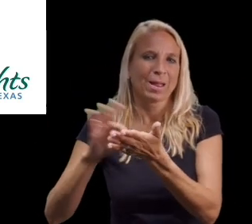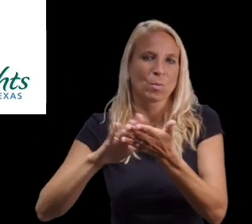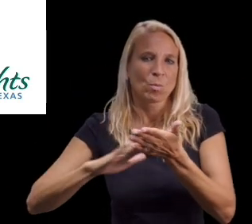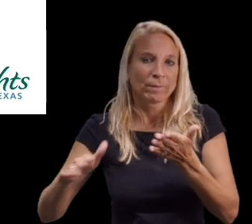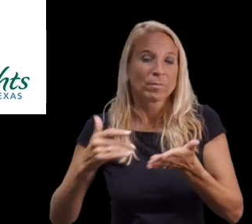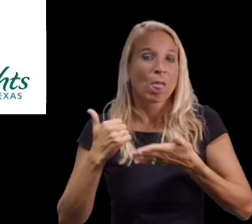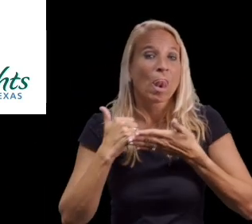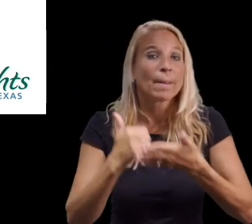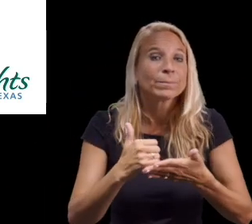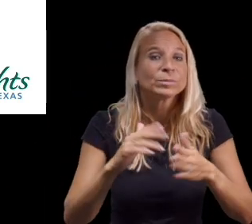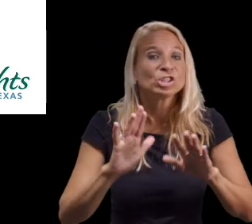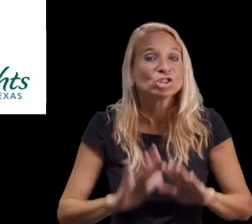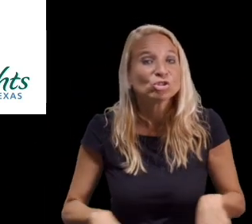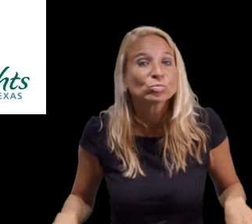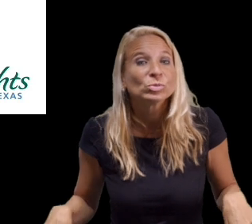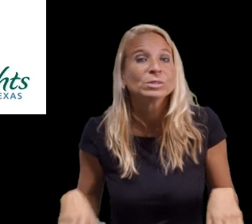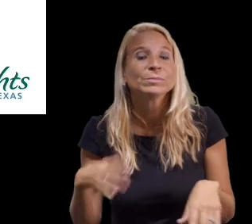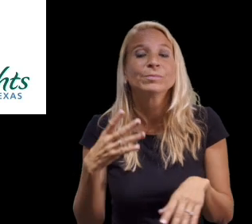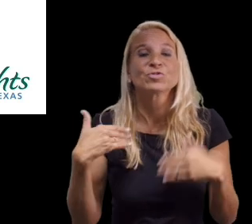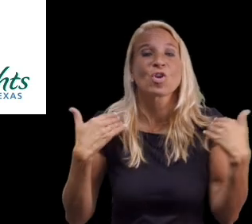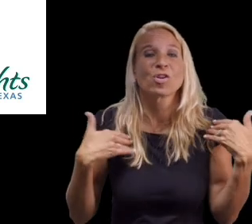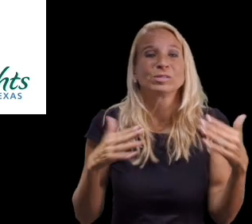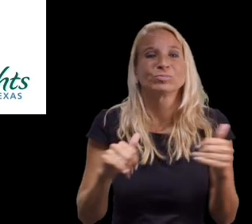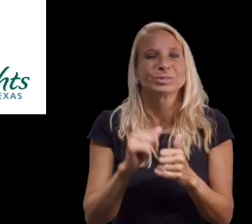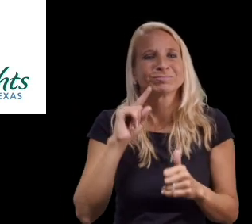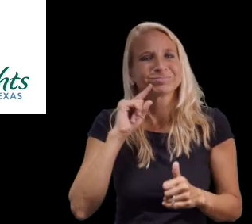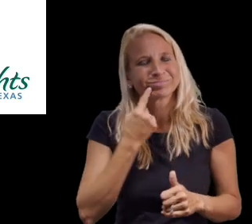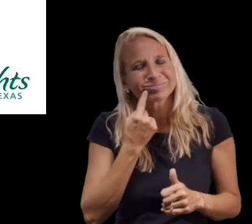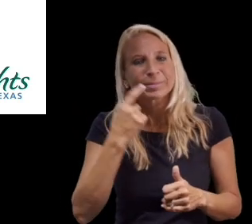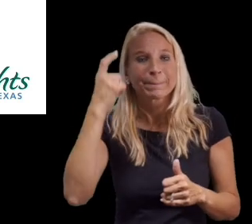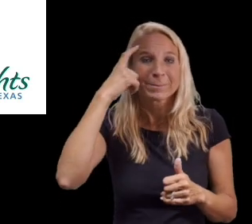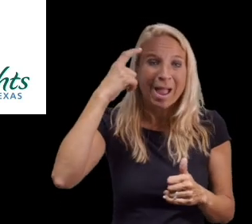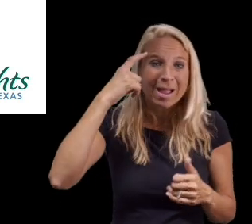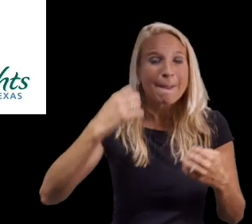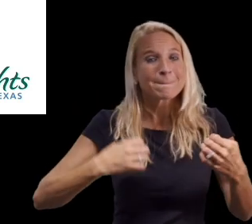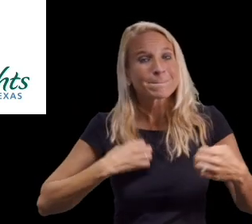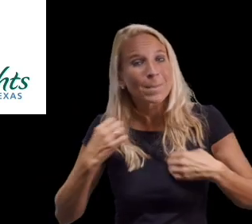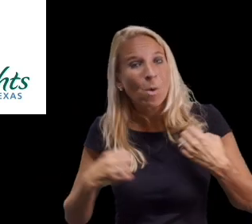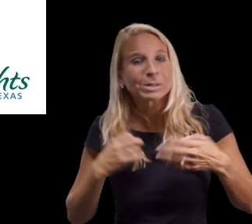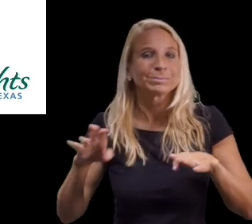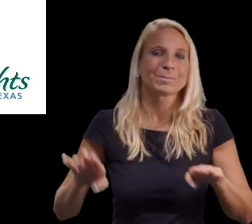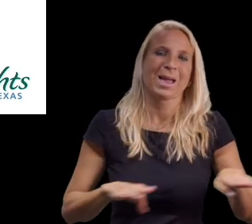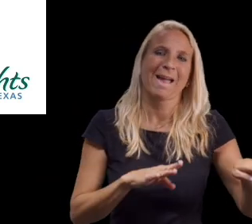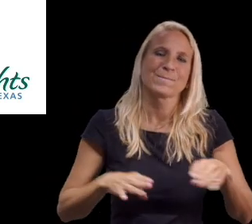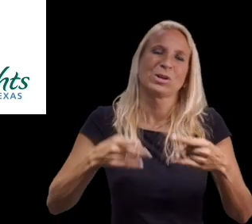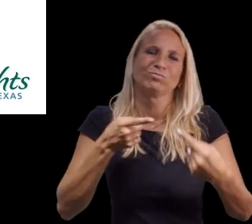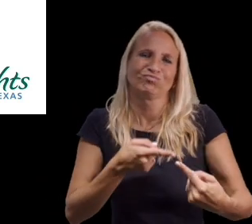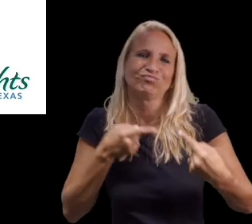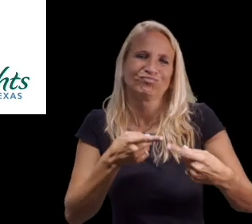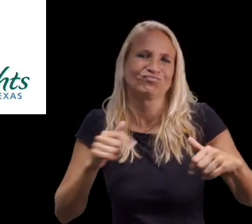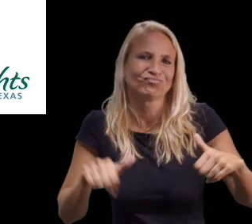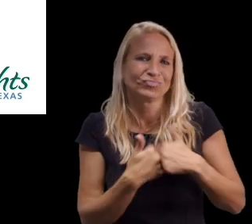that helps children and youth with serious mental, emotional, and behavioral difficulties.